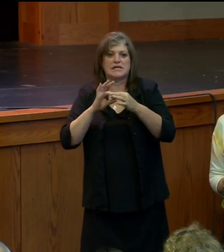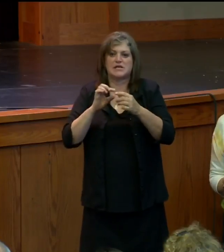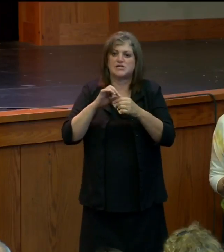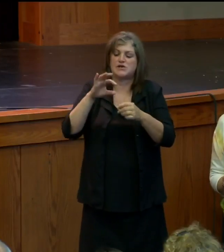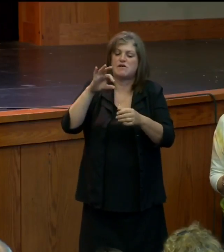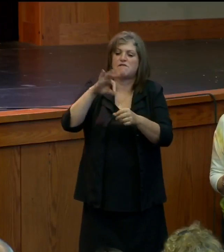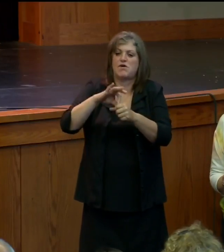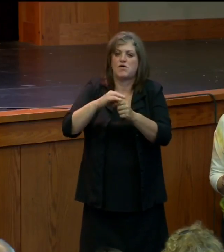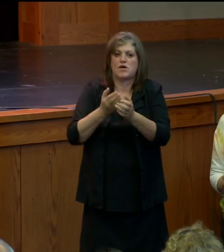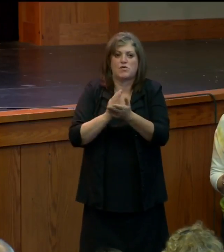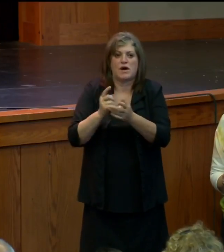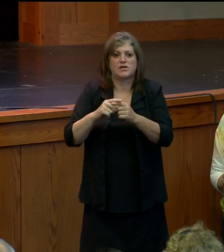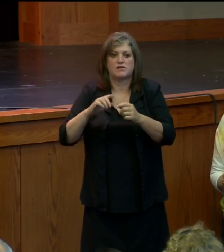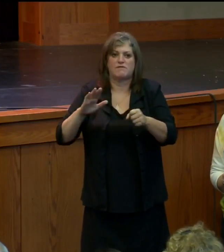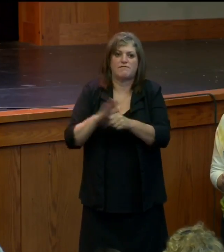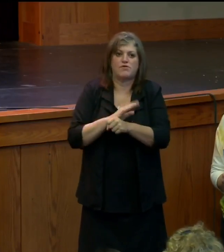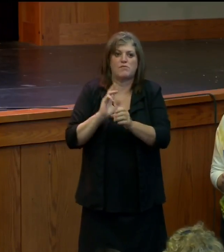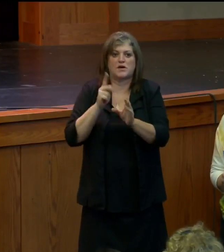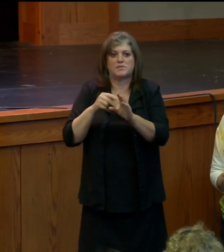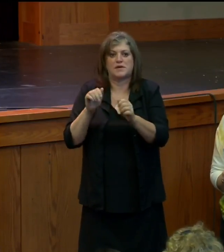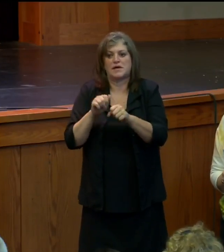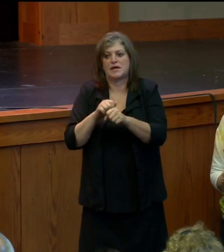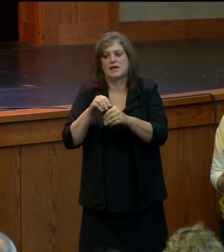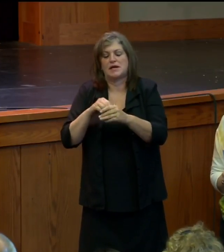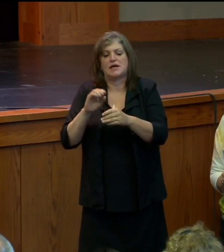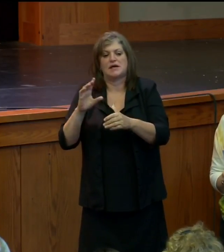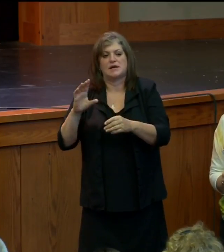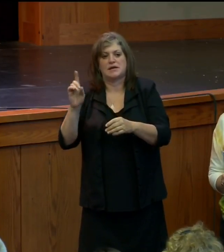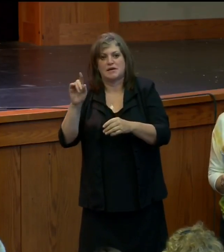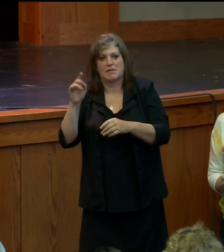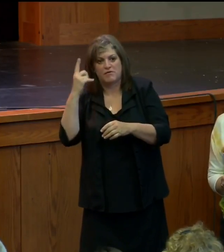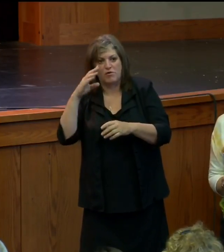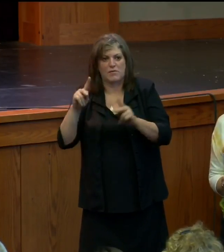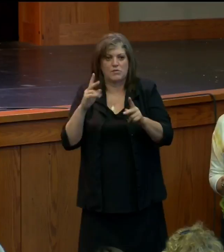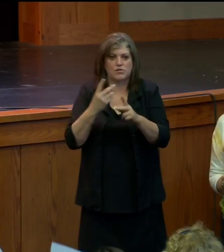HE FOUGHT FOR PEOPLE WHO WERE ENSLAVED AND WOMEN WHO WERE